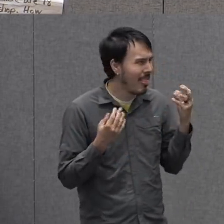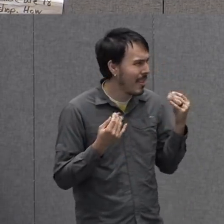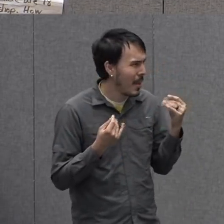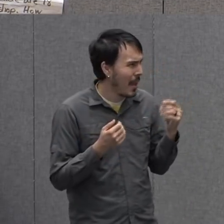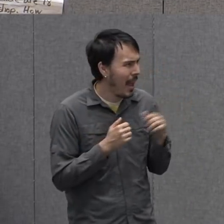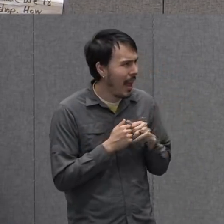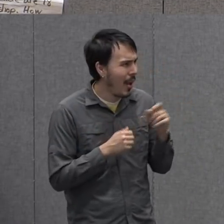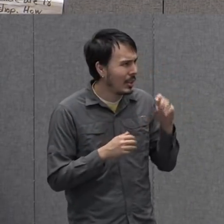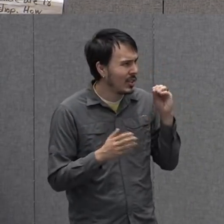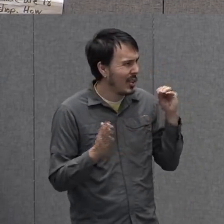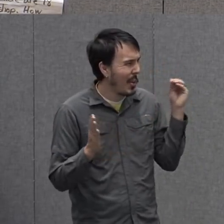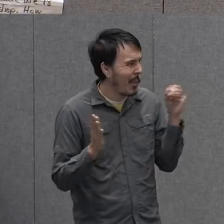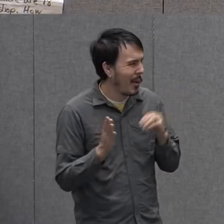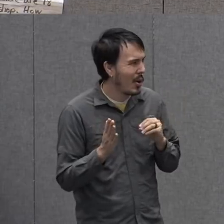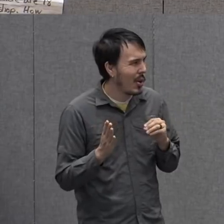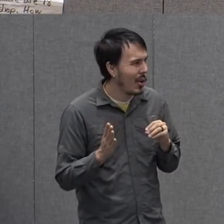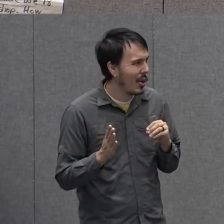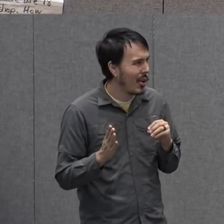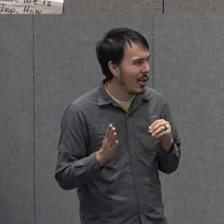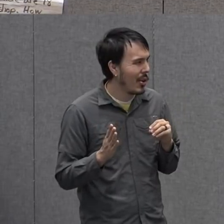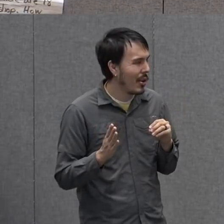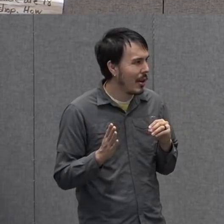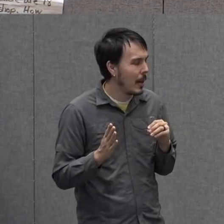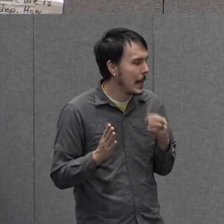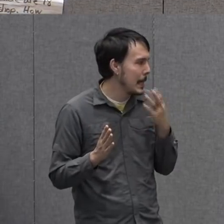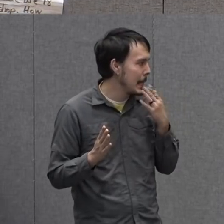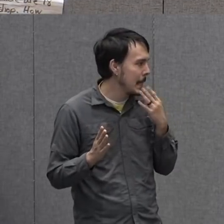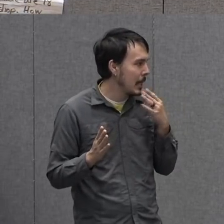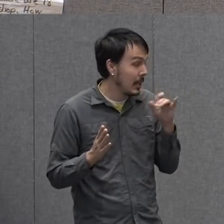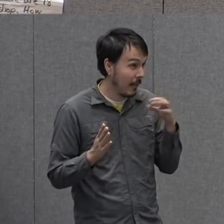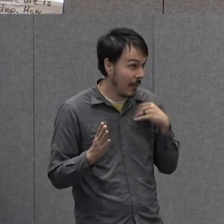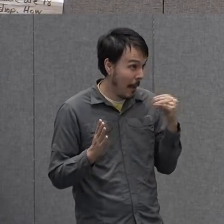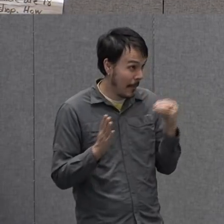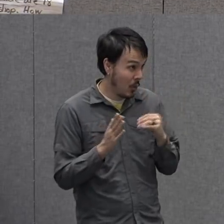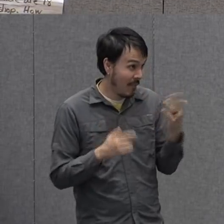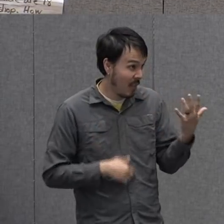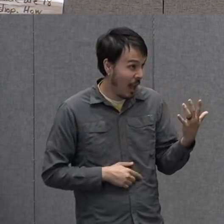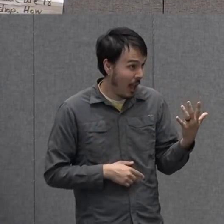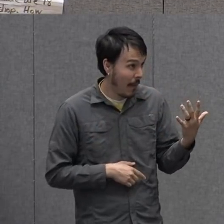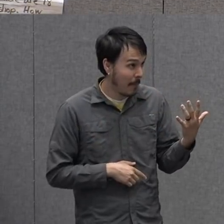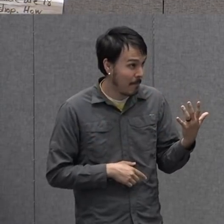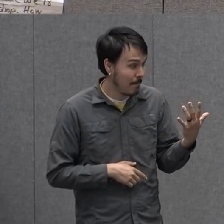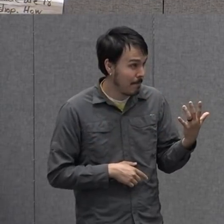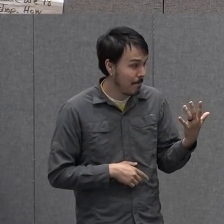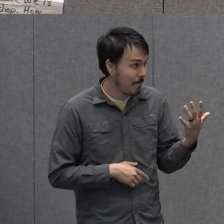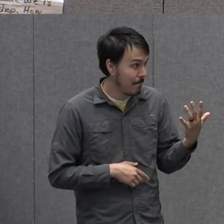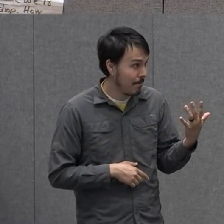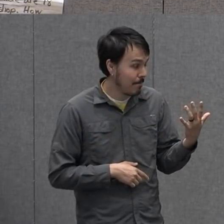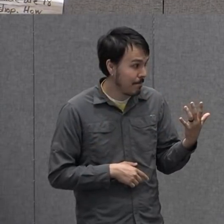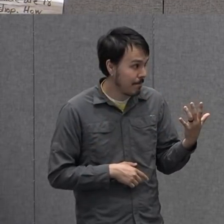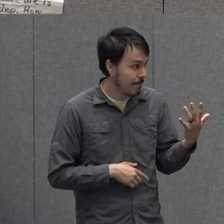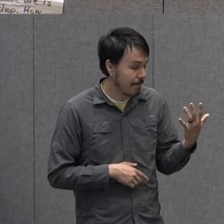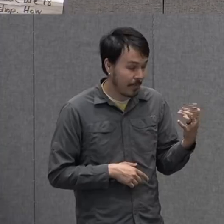where I should put them one to put there. So, if I put a five down here,